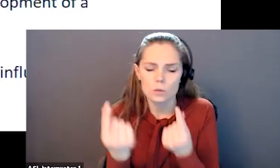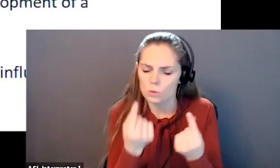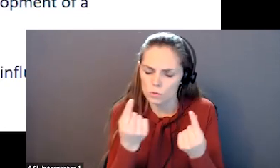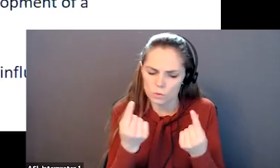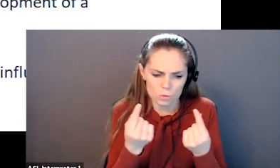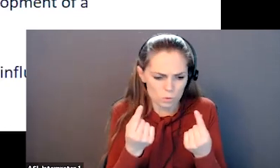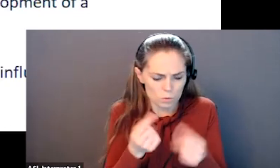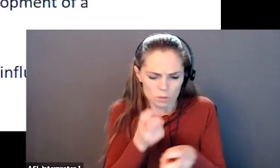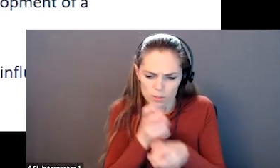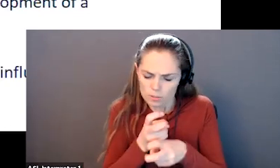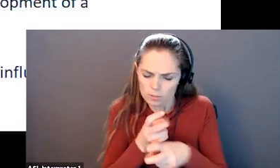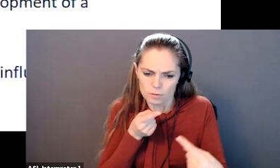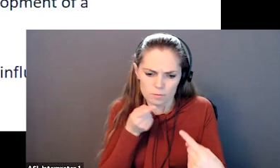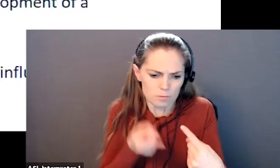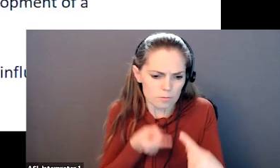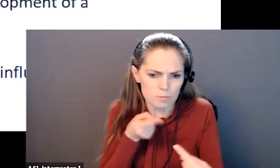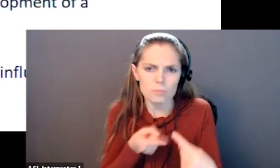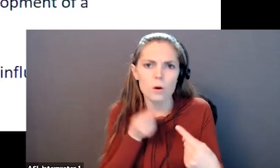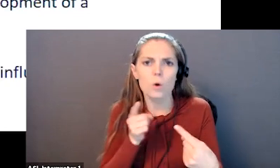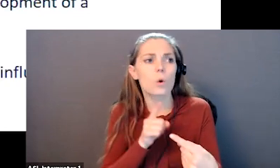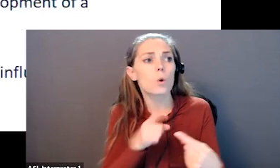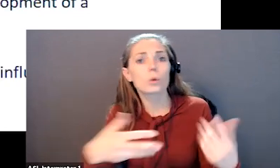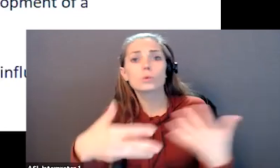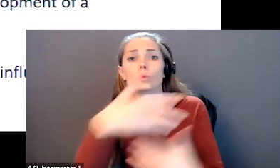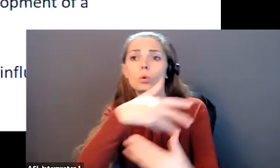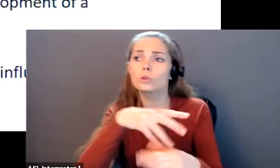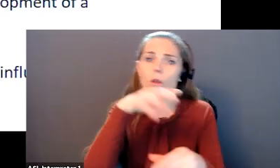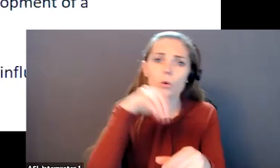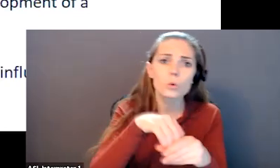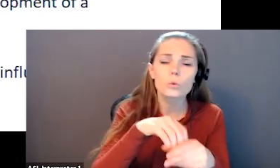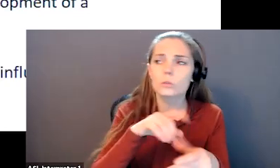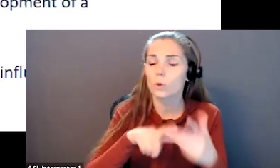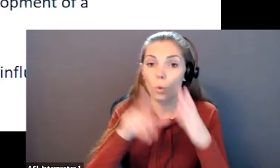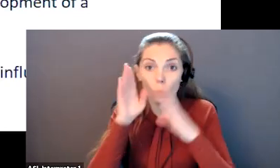or worrying about the future that an individual may experience and that may fluctuate over a